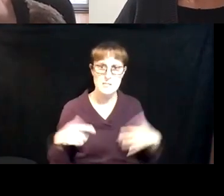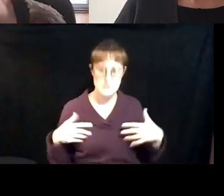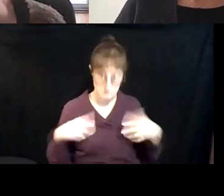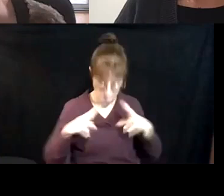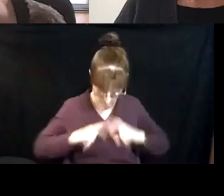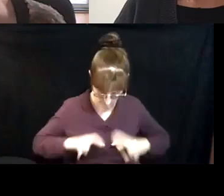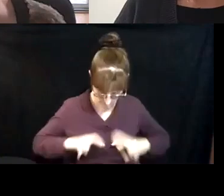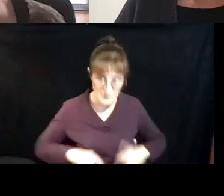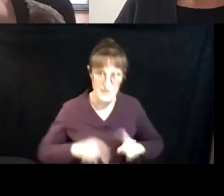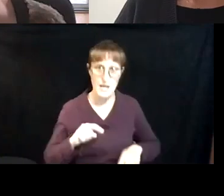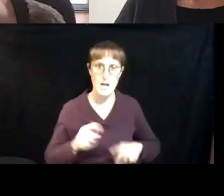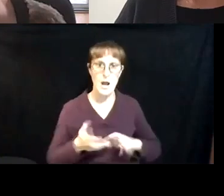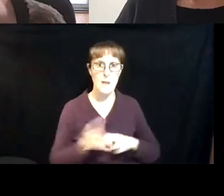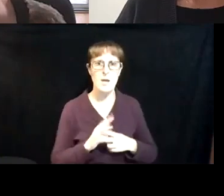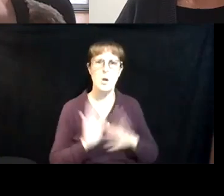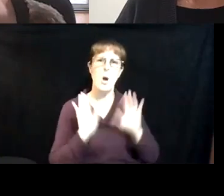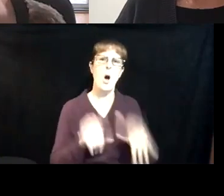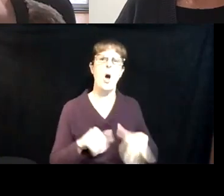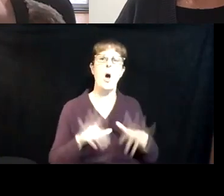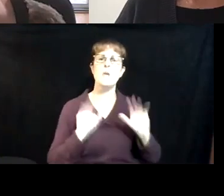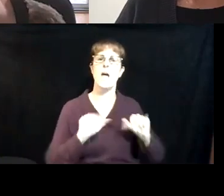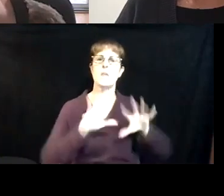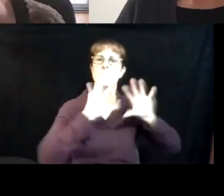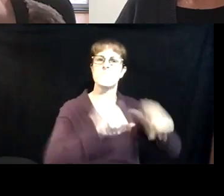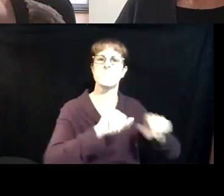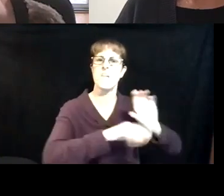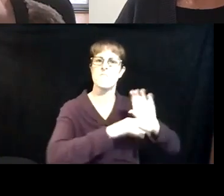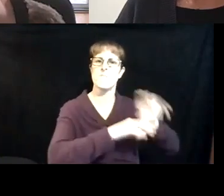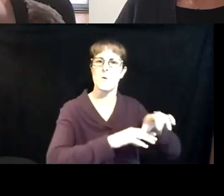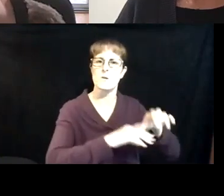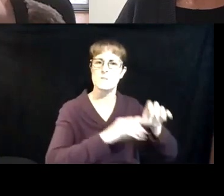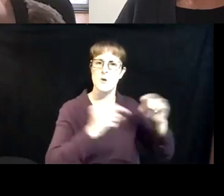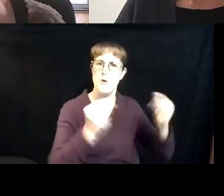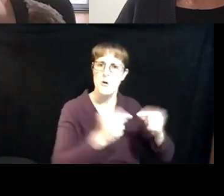No. If we understand that we have